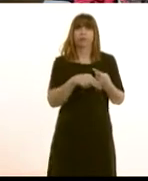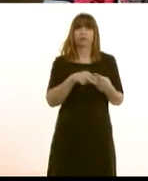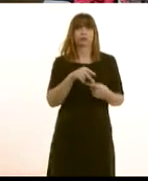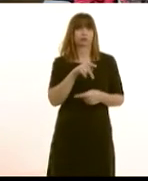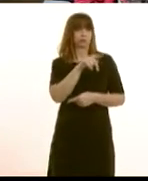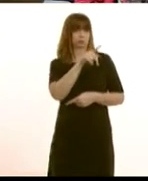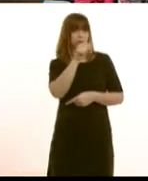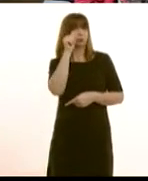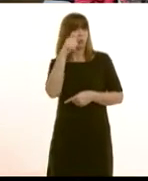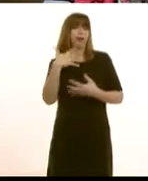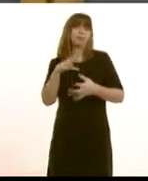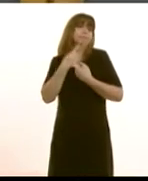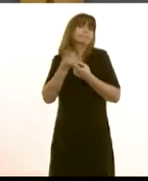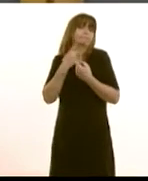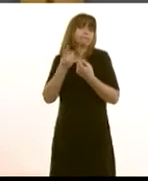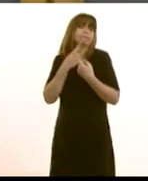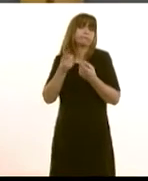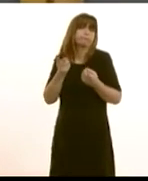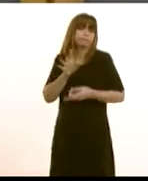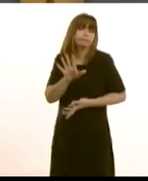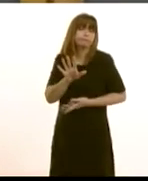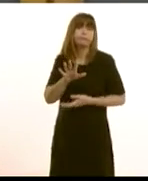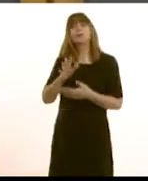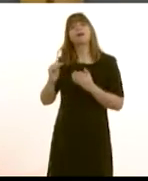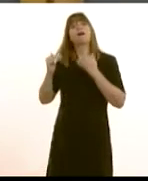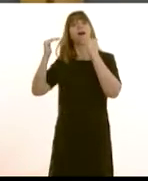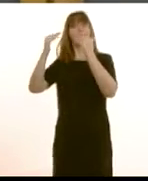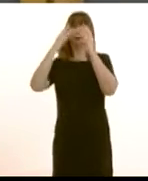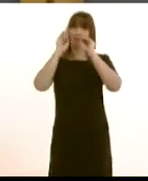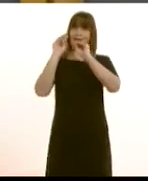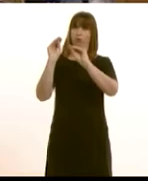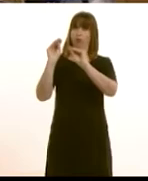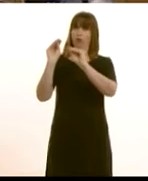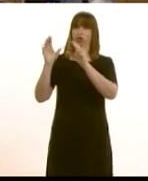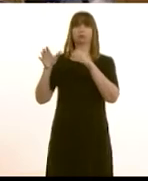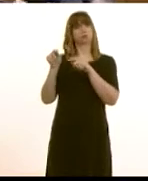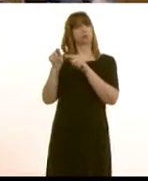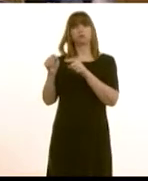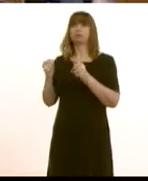have heard me say that on many occasions. But HE institutions are far more robust in